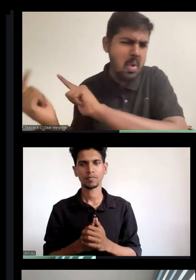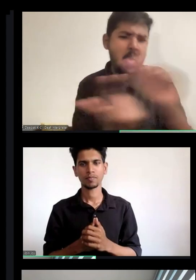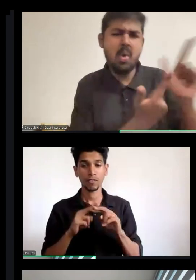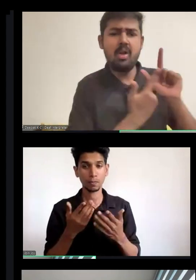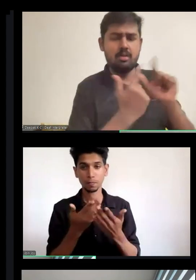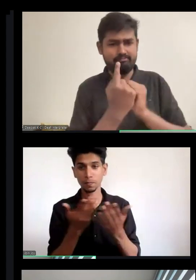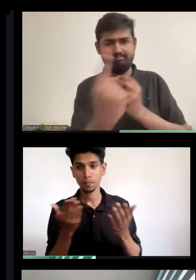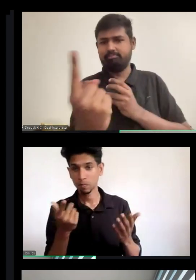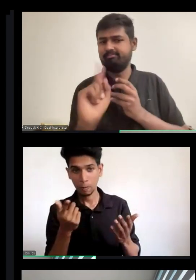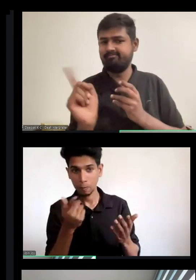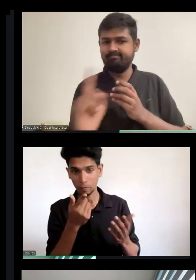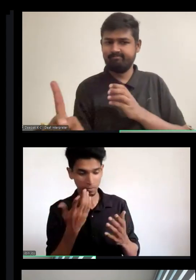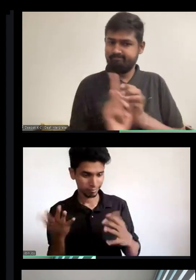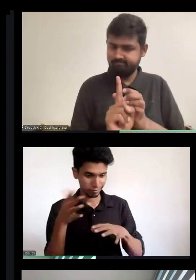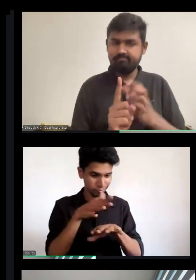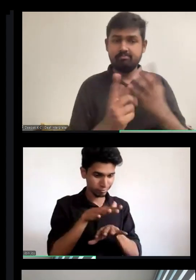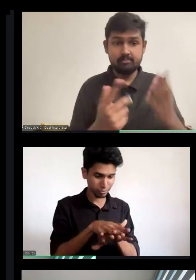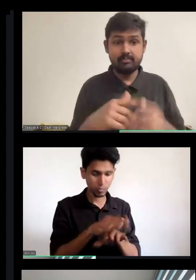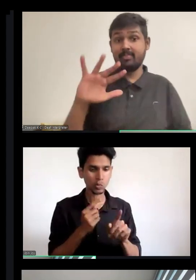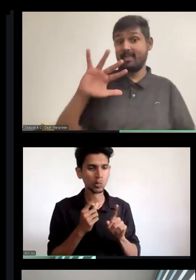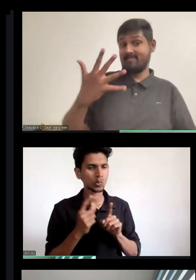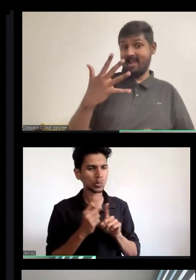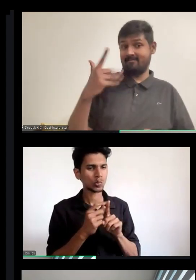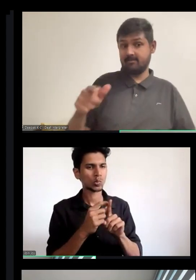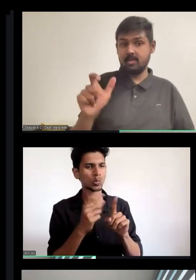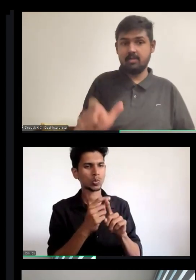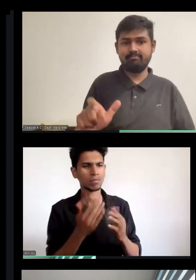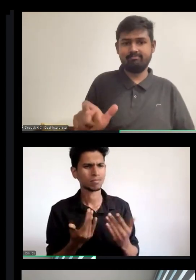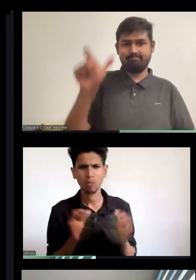happen or make it practically usable, then there's no meaning in having a framework.